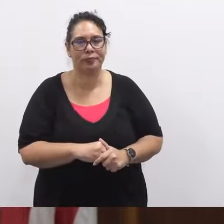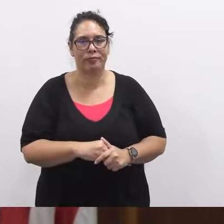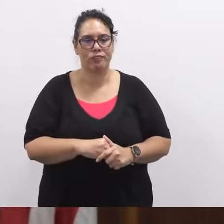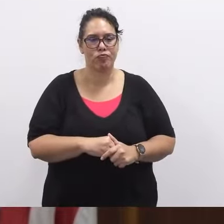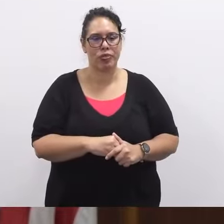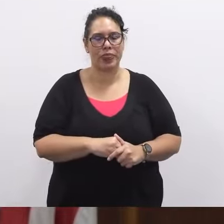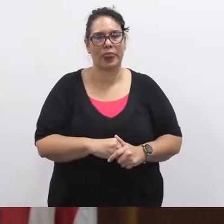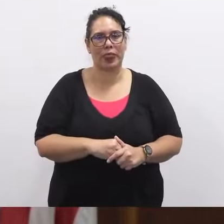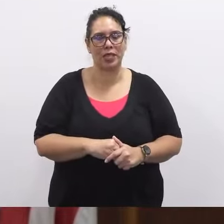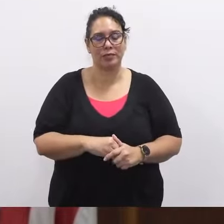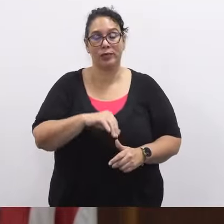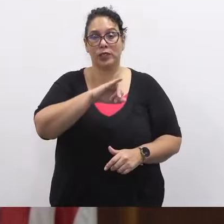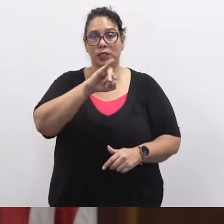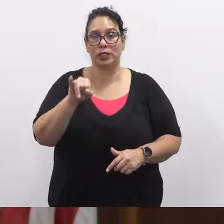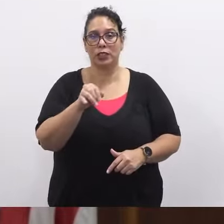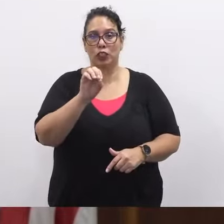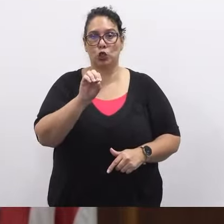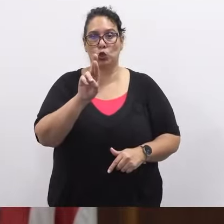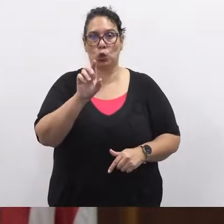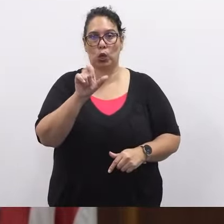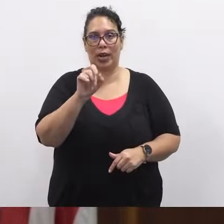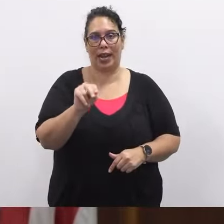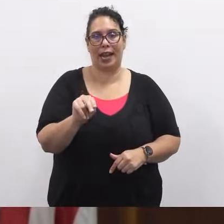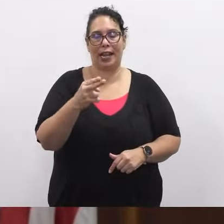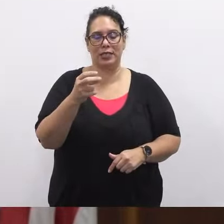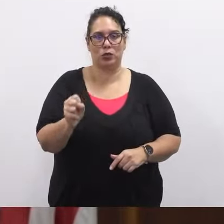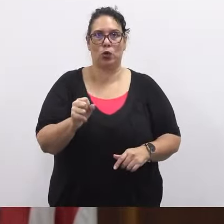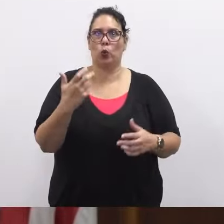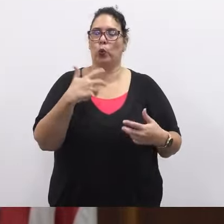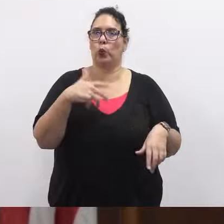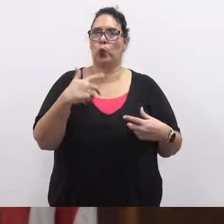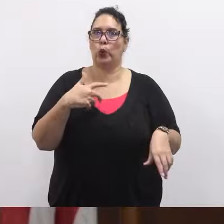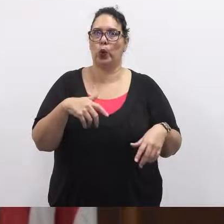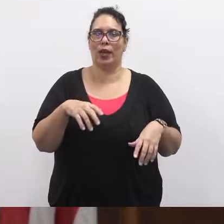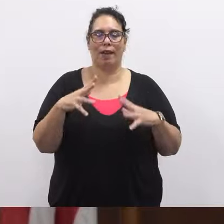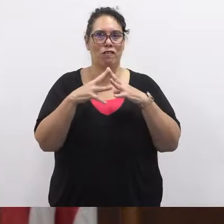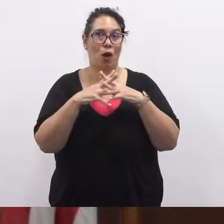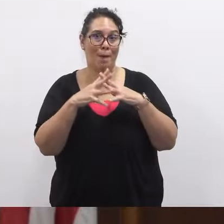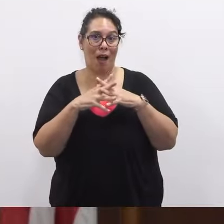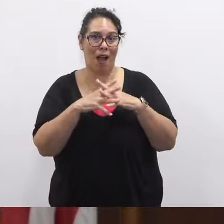And I'll end with Jordan High School. So Jordan is having a heck of a week. So Jordan High School football team is headed to the semi-finals